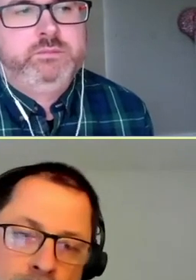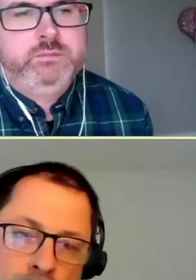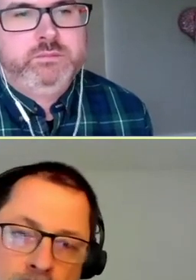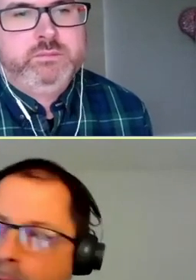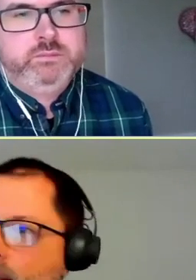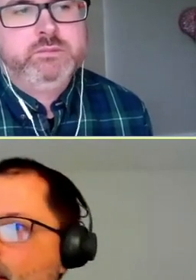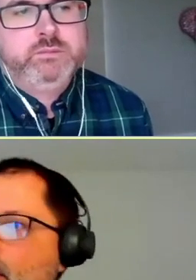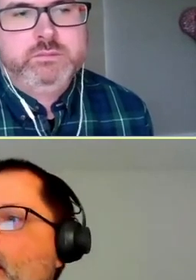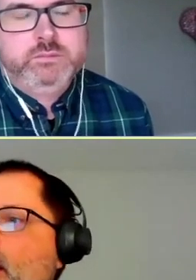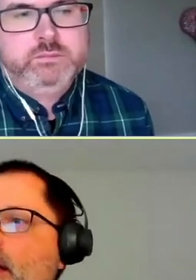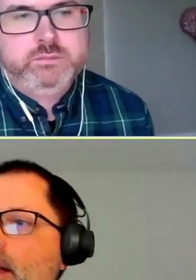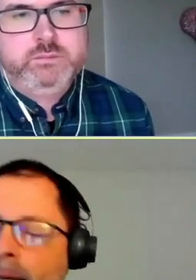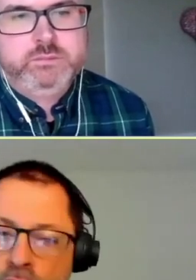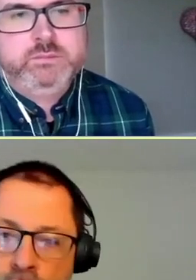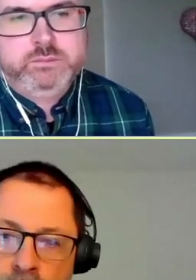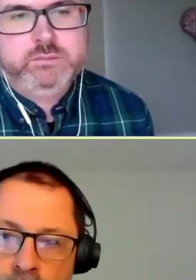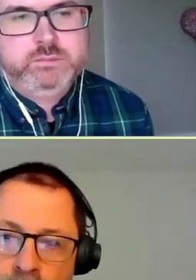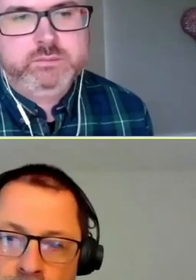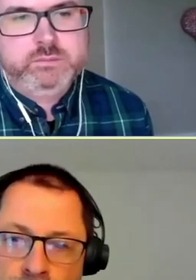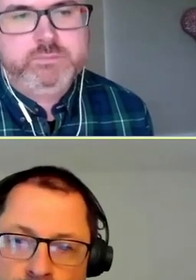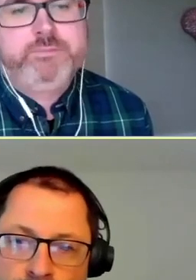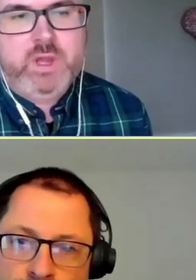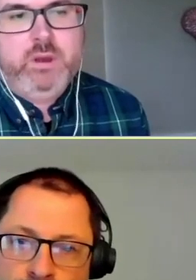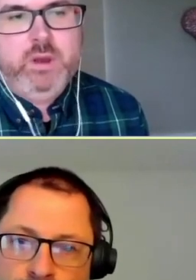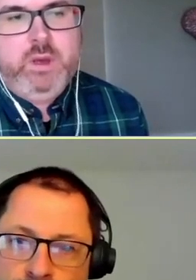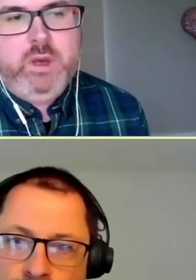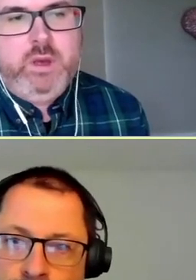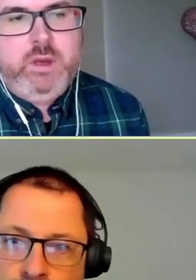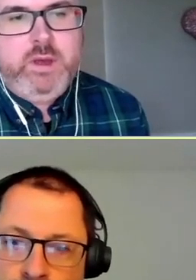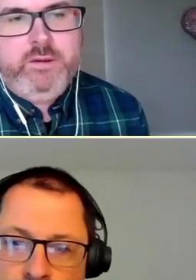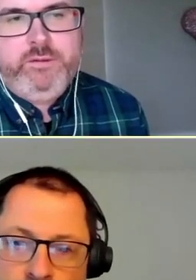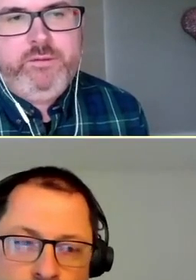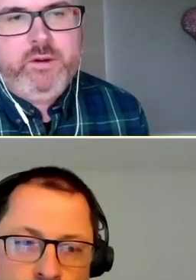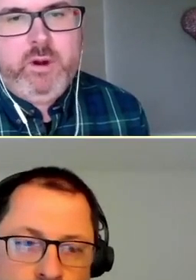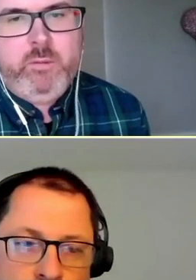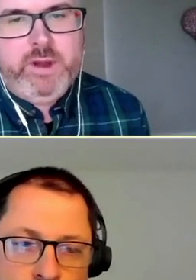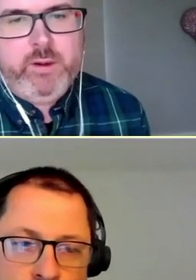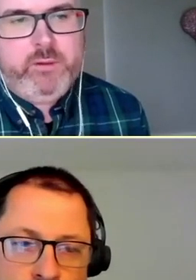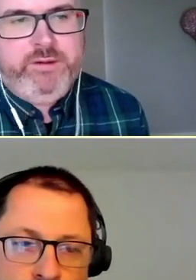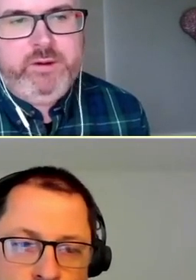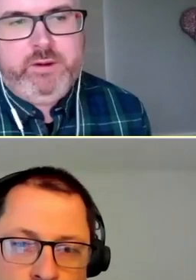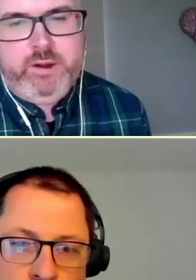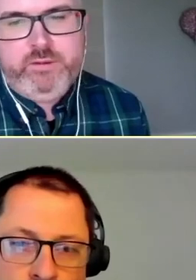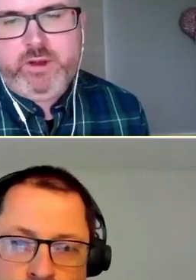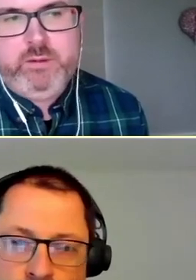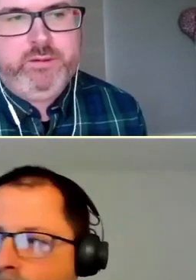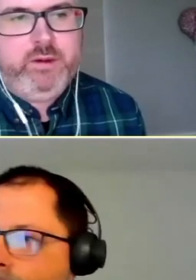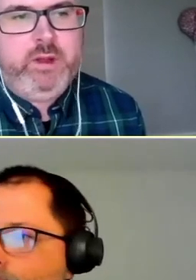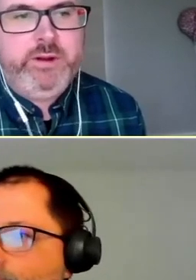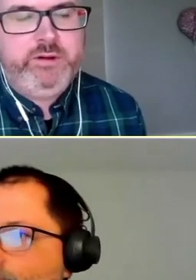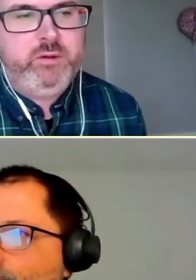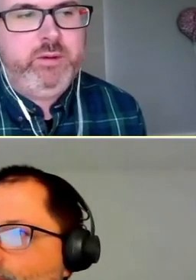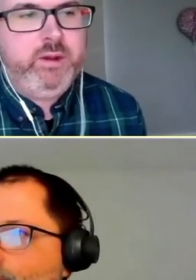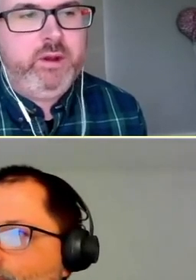And then another blocker was that screen reader announcements using the hidden DOM heavily